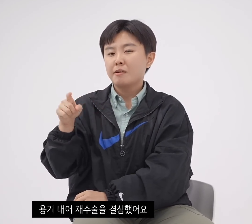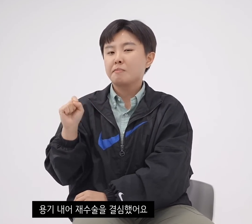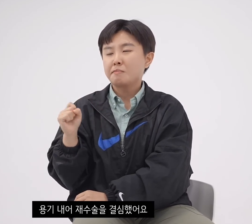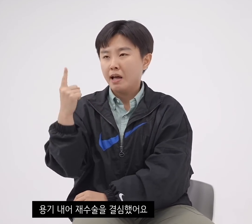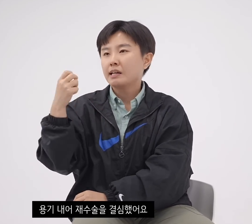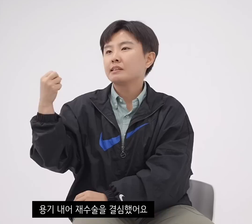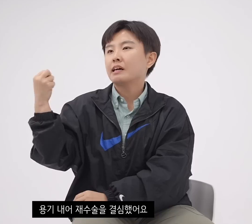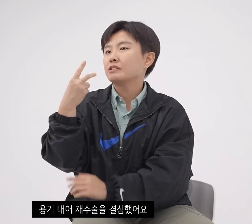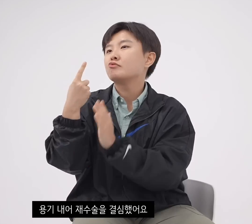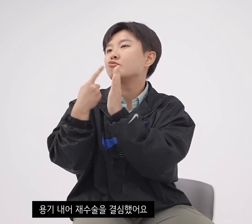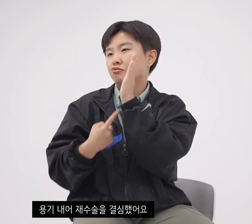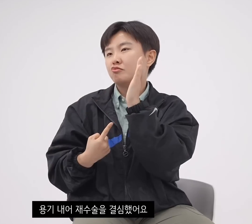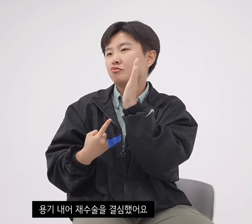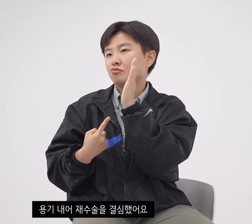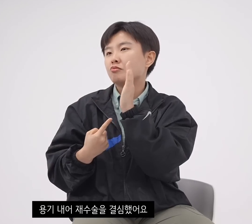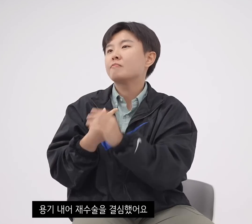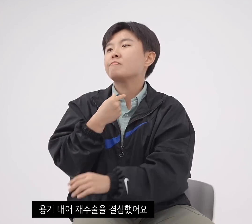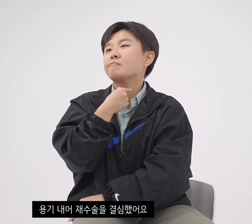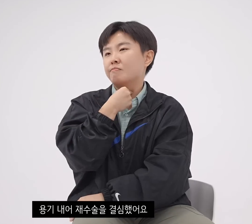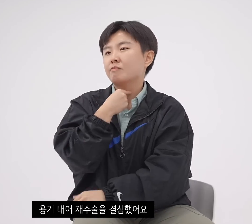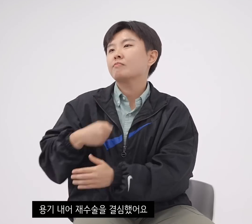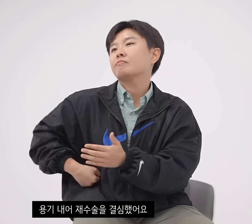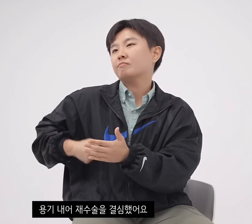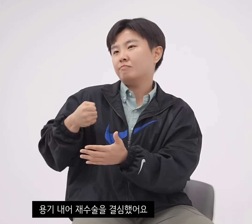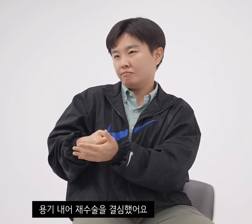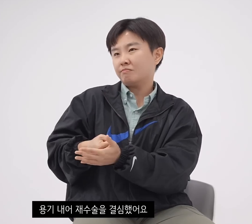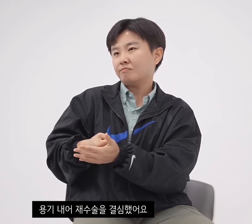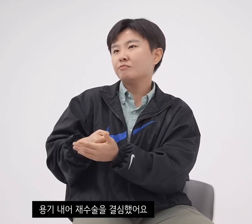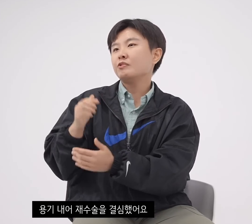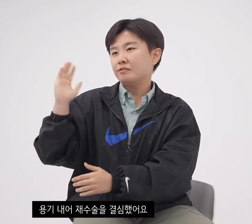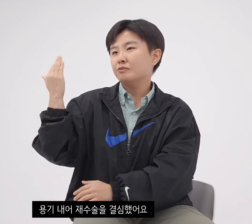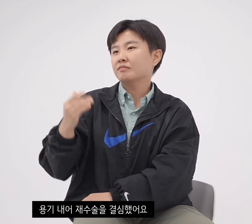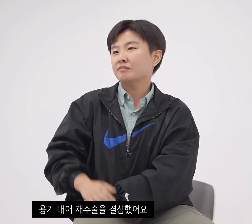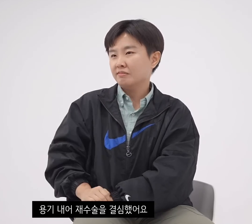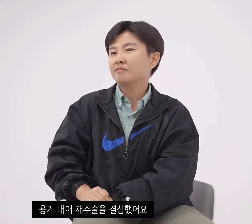decided to have the second surgery.